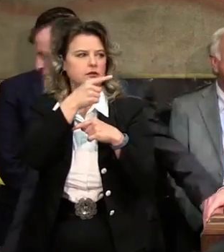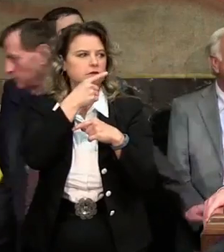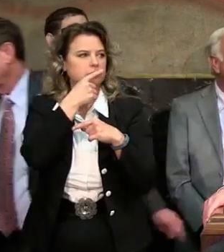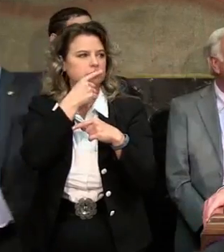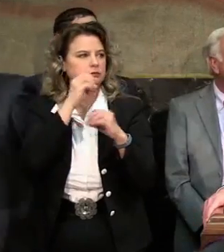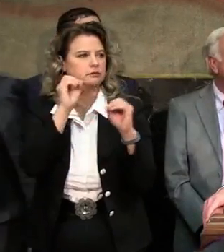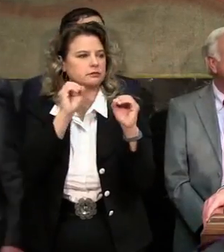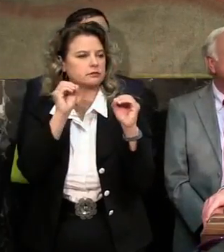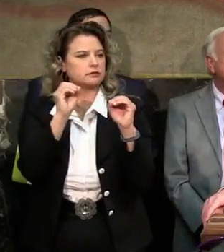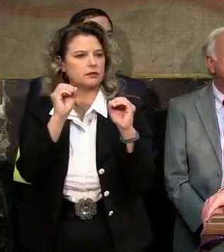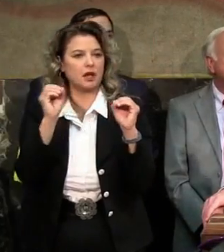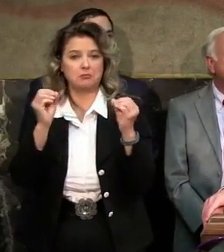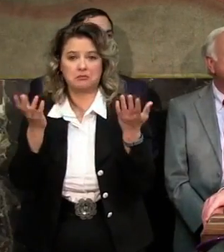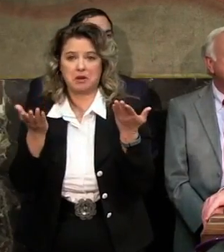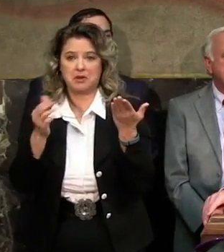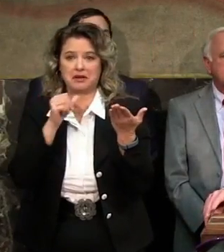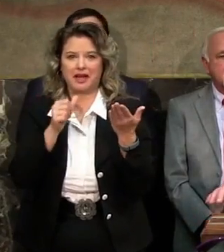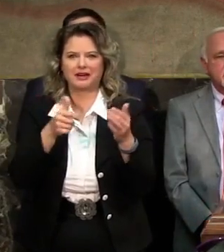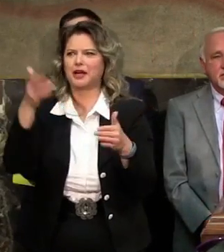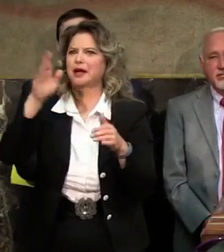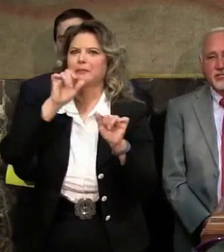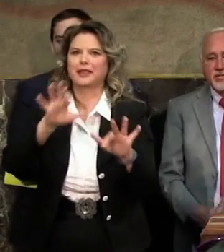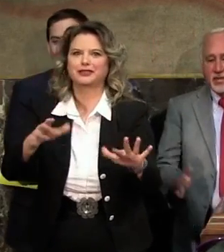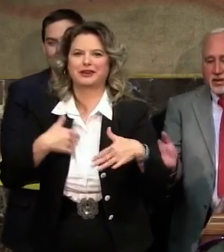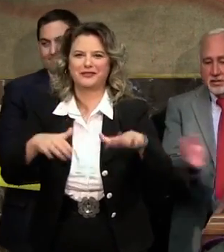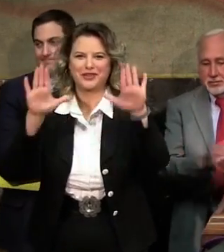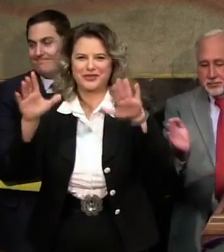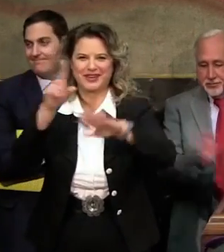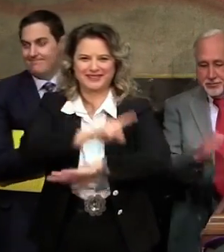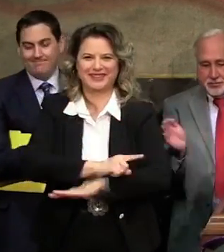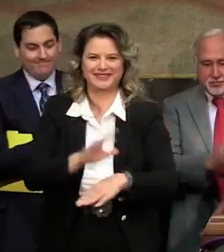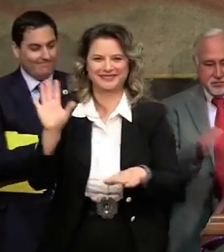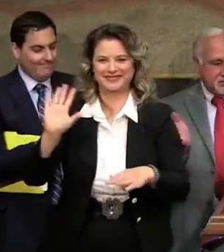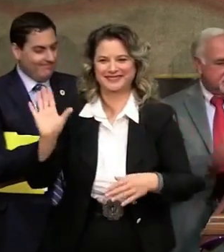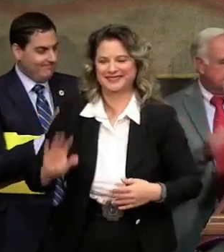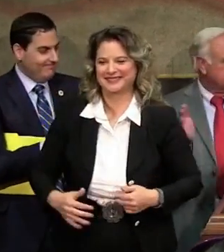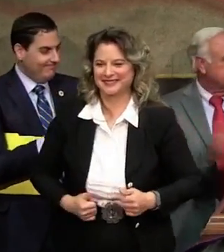well maybe not god bless you everybody have a great day